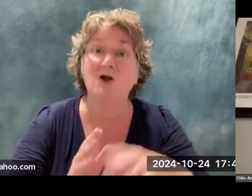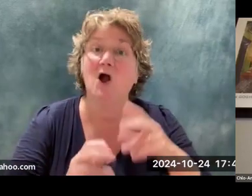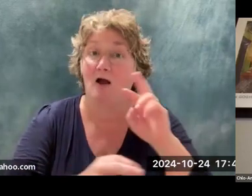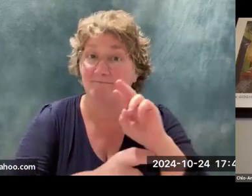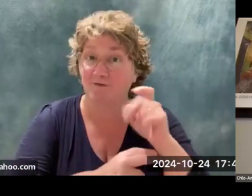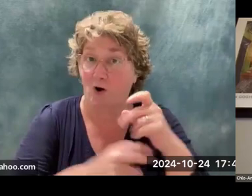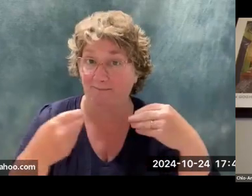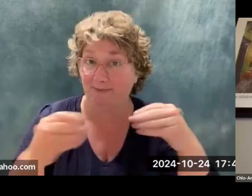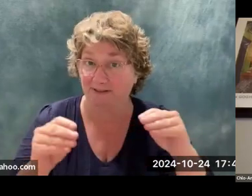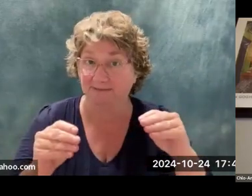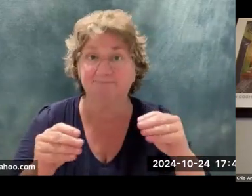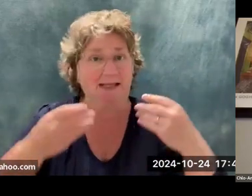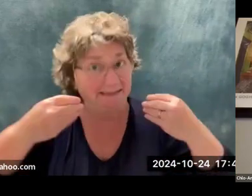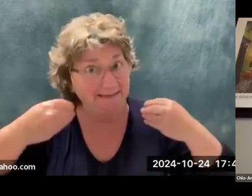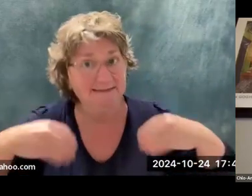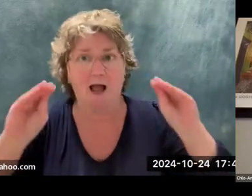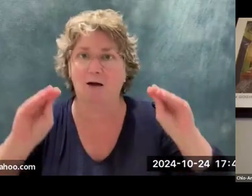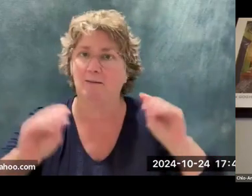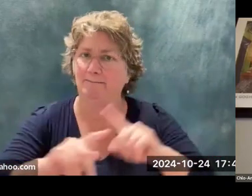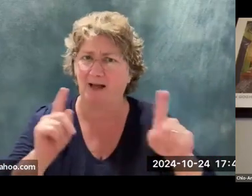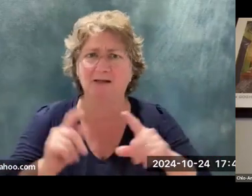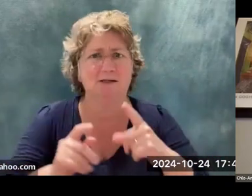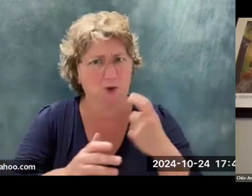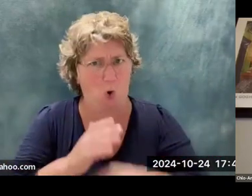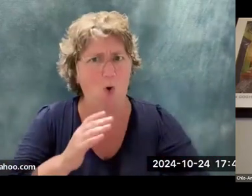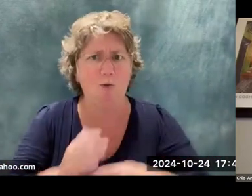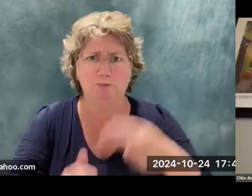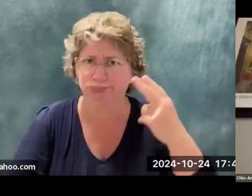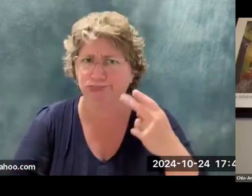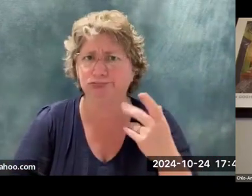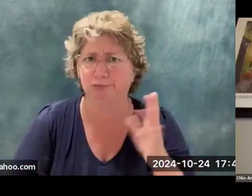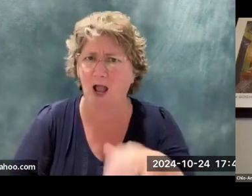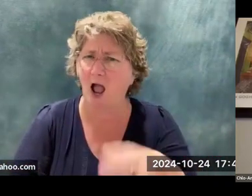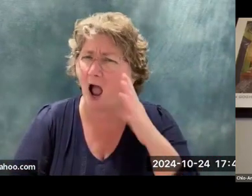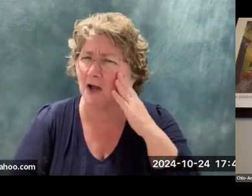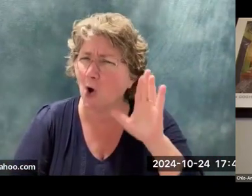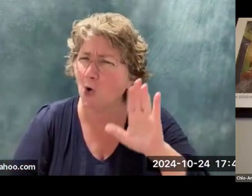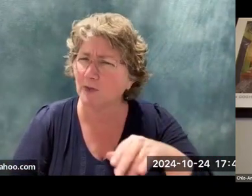federal government was providing them for a while, but it's great